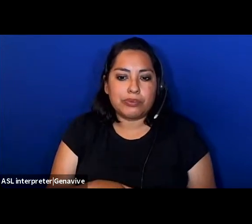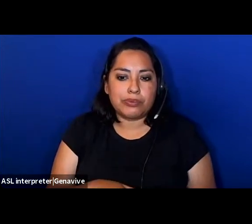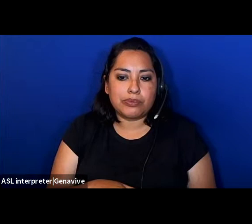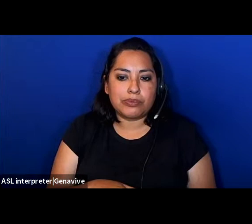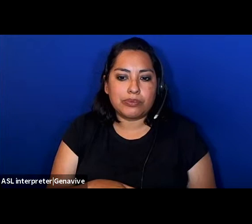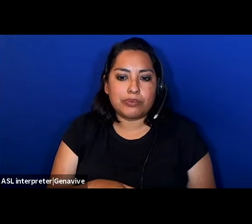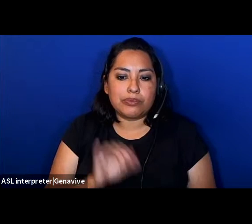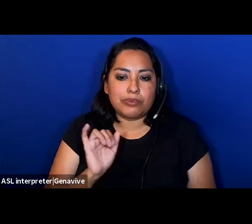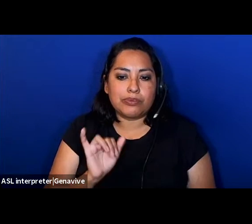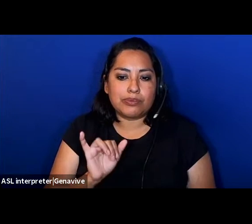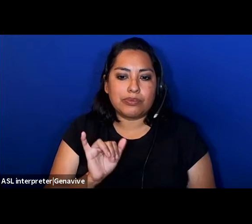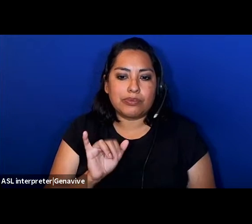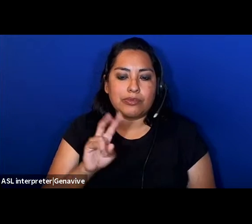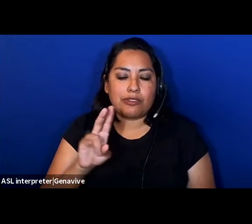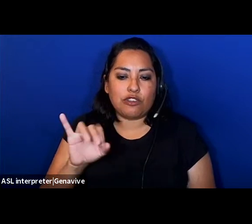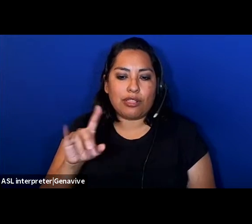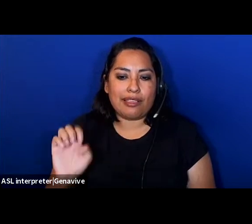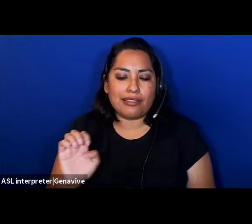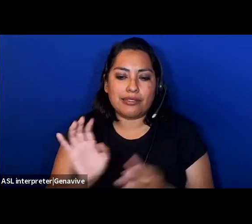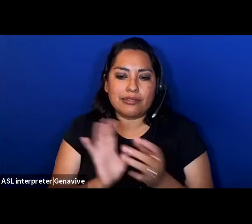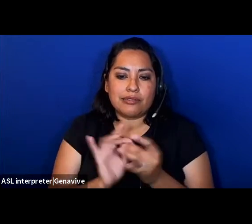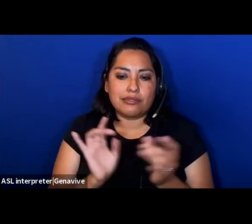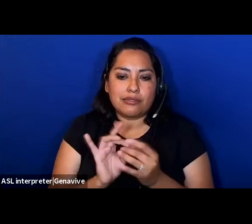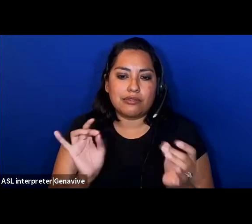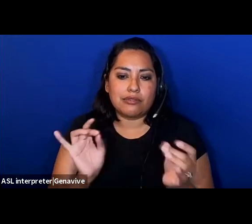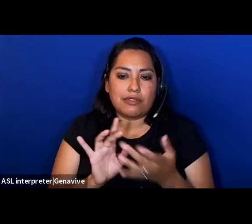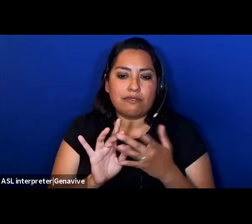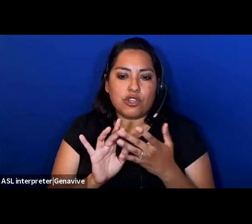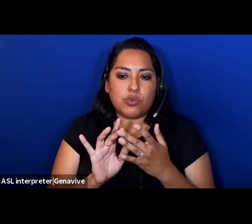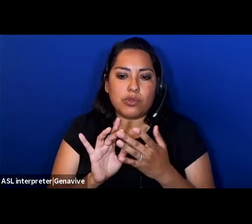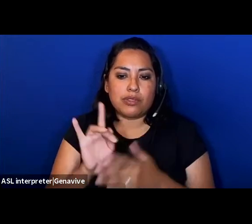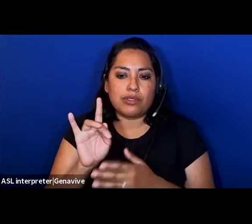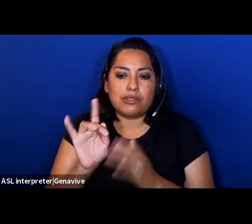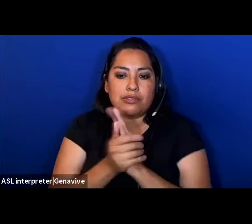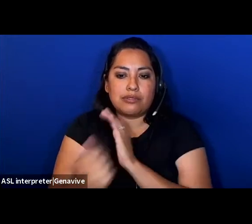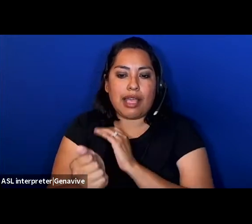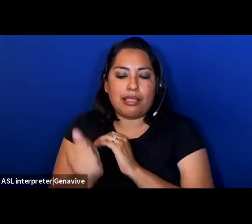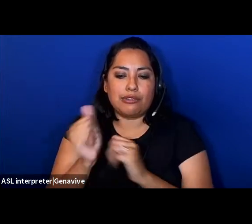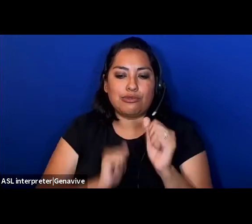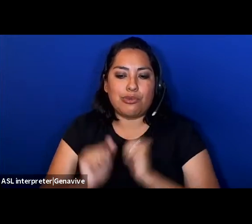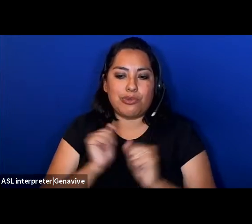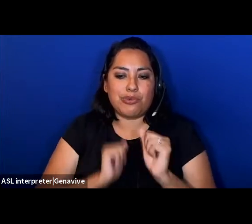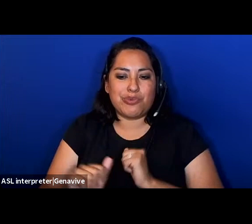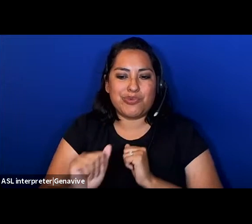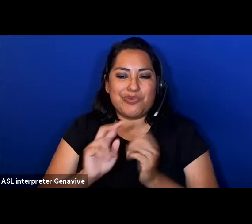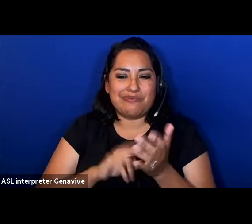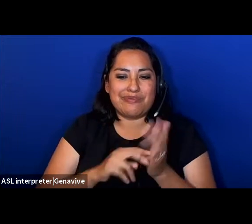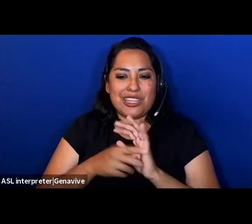Verlance says, “Virtual talent show! Allows you to see your colleagues in a different light (or